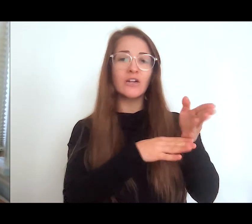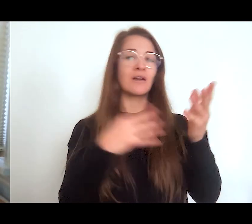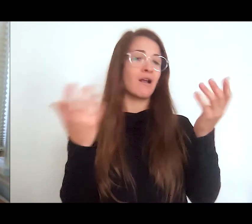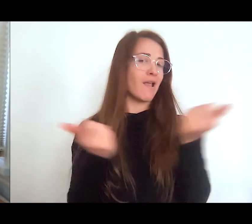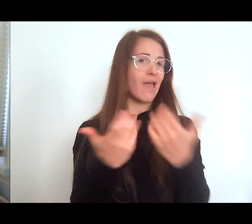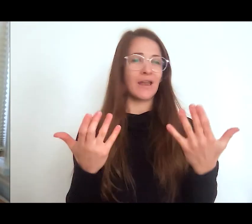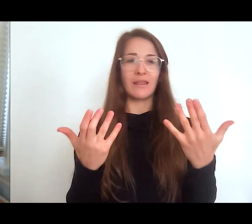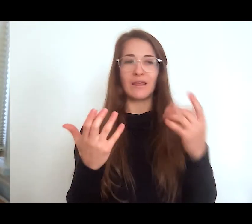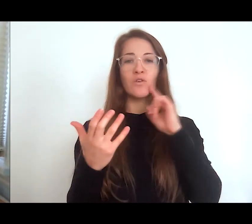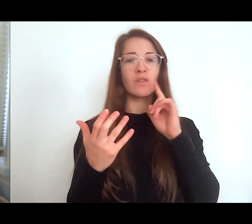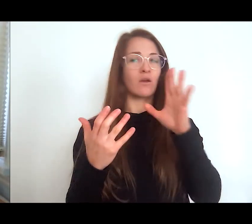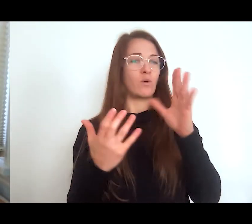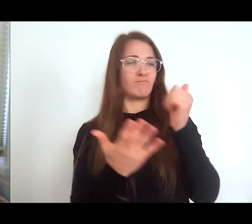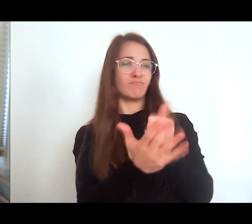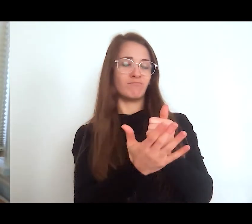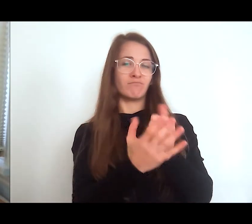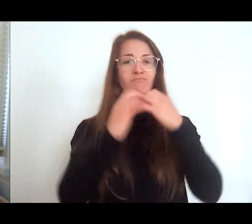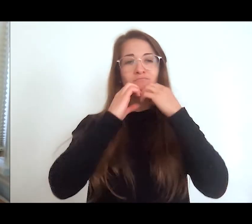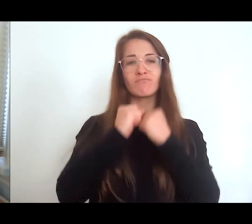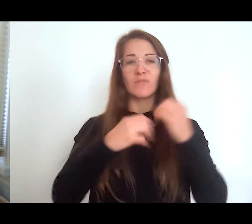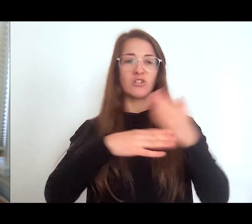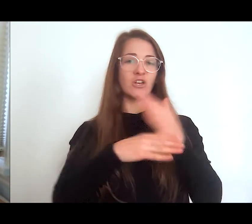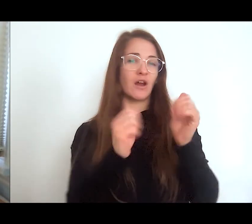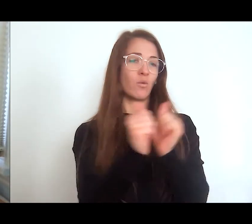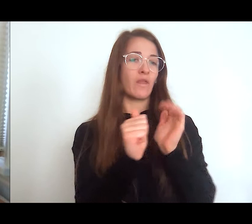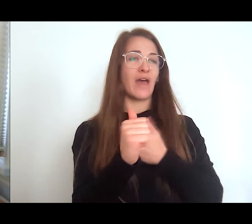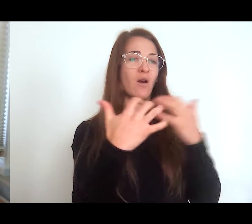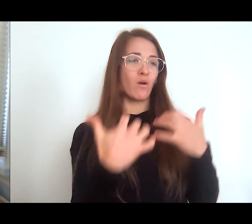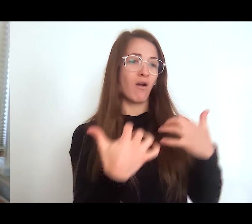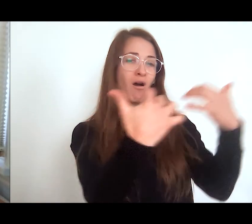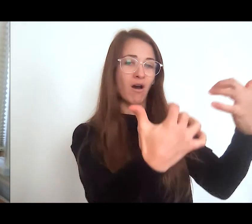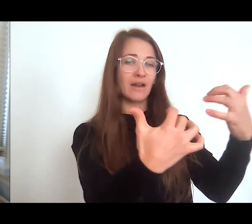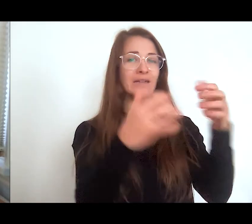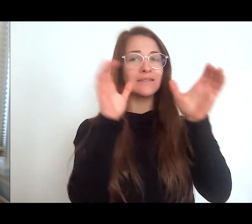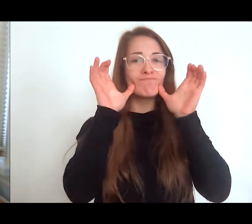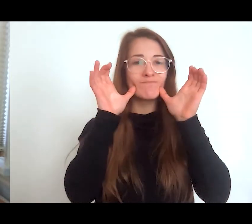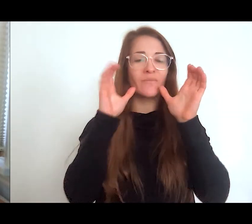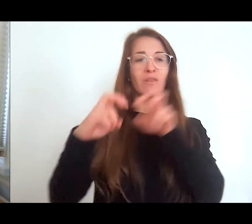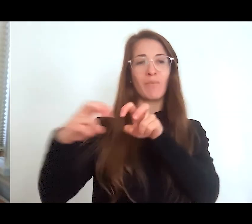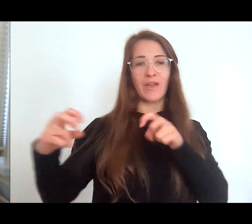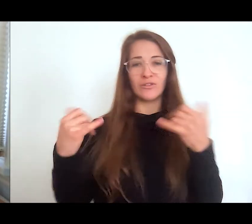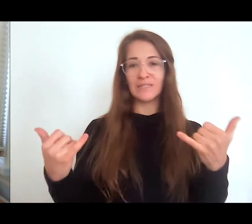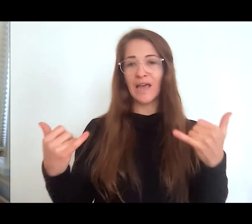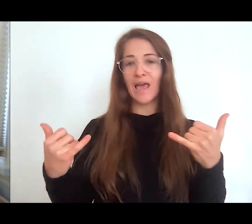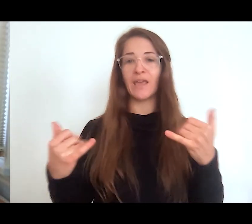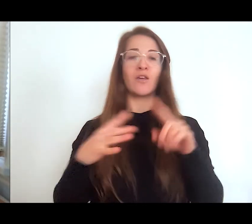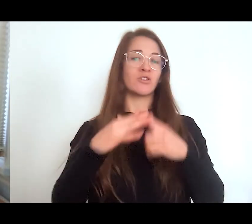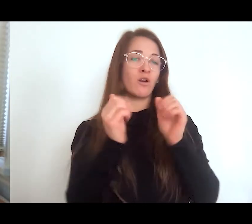CHOOSING YOUR CAREER PATH, ANYTHING THAT YOU THINK WOULD BE VALUABLE TO SHARE WITH THE FOLKS WHO CAME TO LISTEN TO THE PANEL